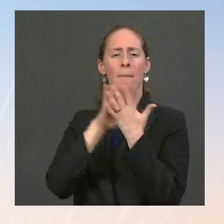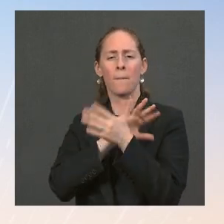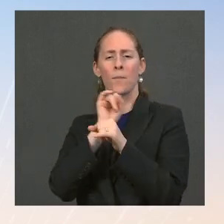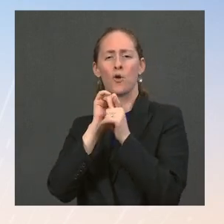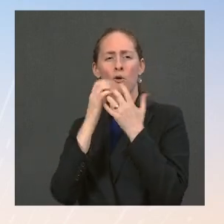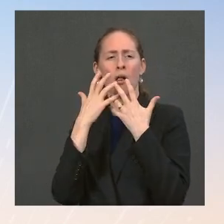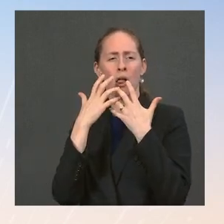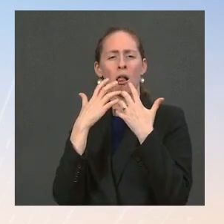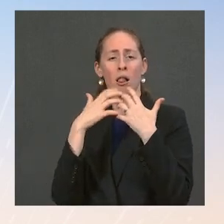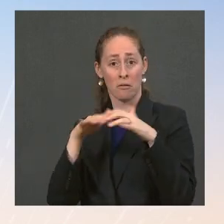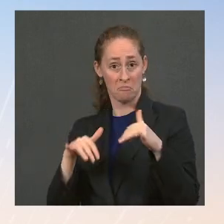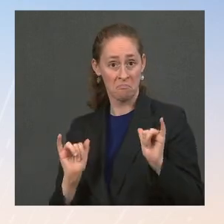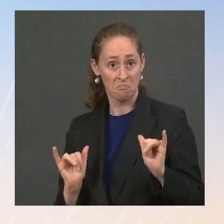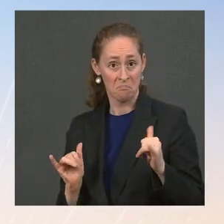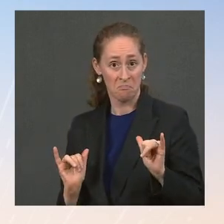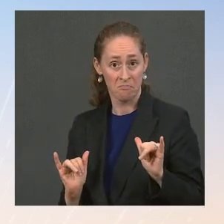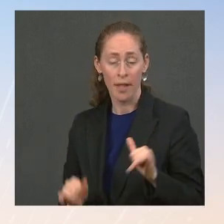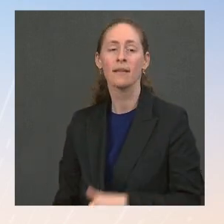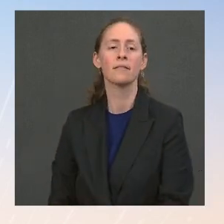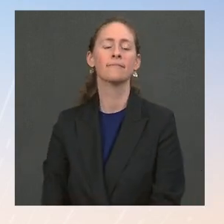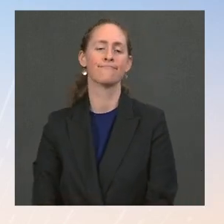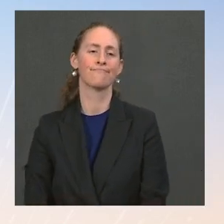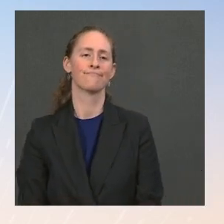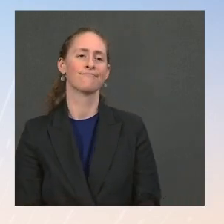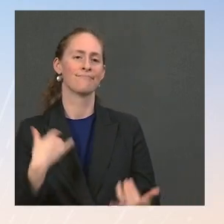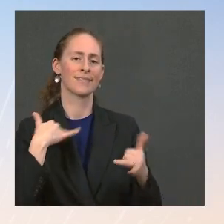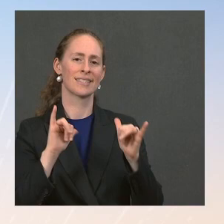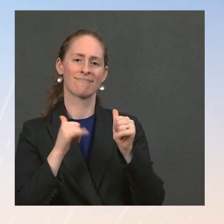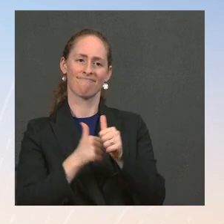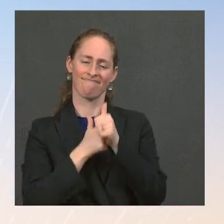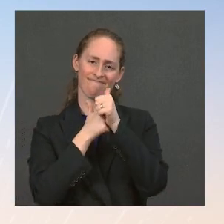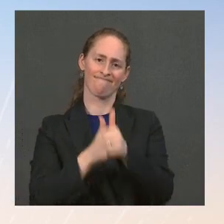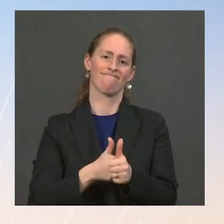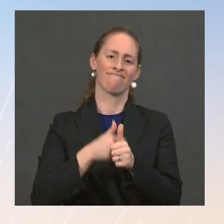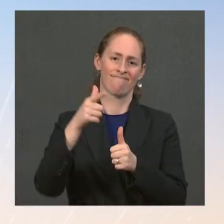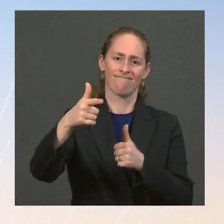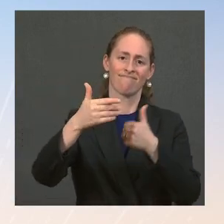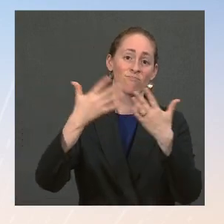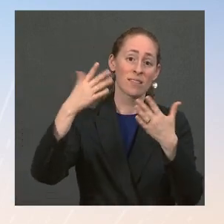are under the ruling while, at the same time, the Department of Homeland Security,